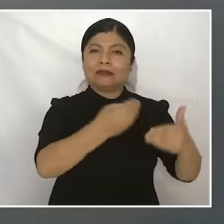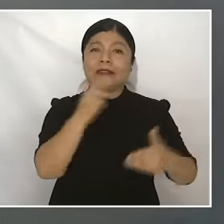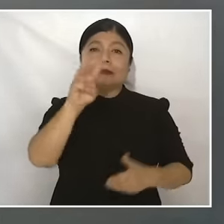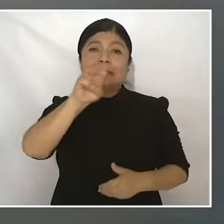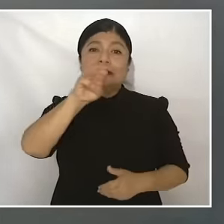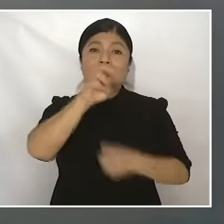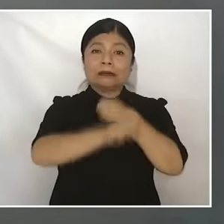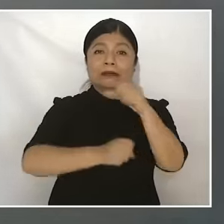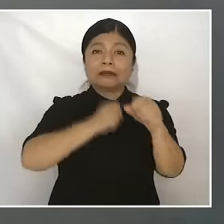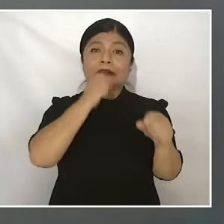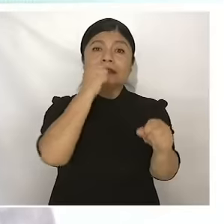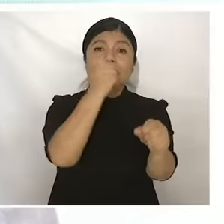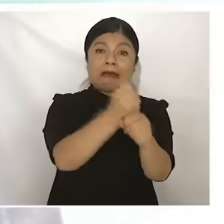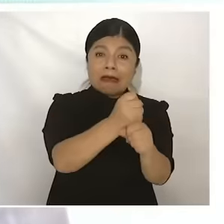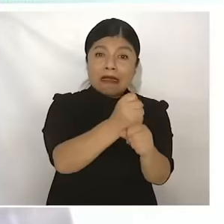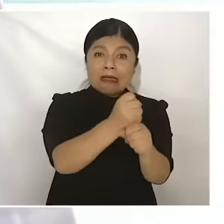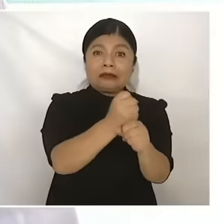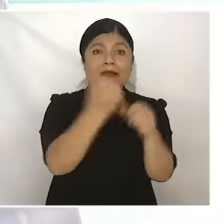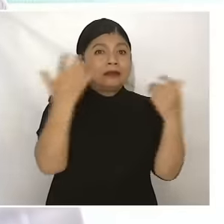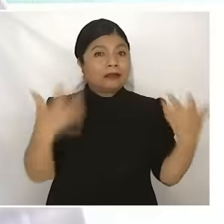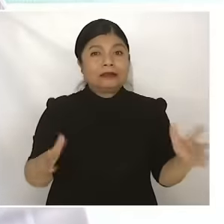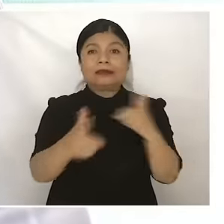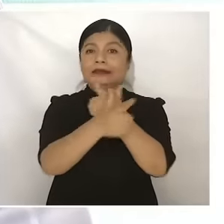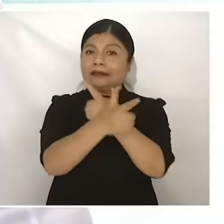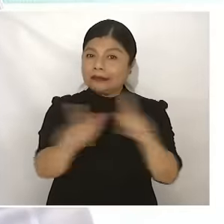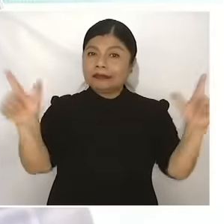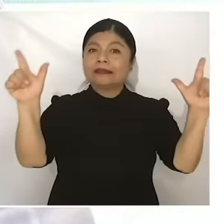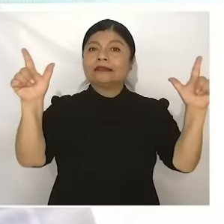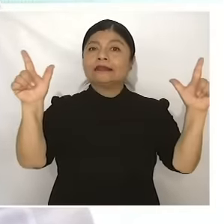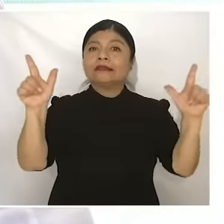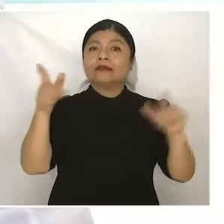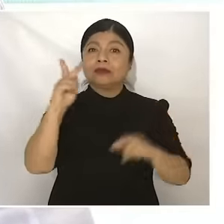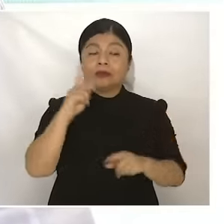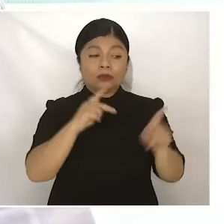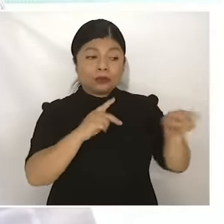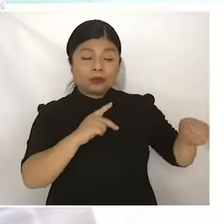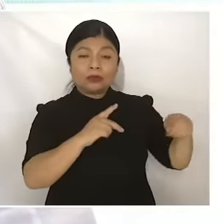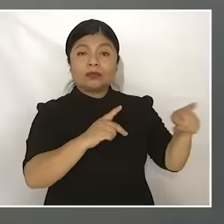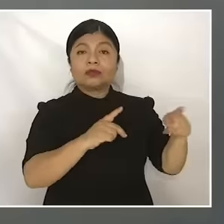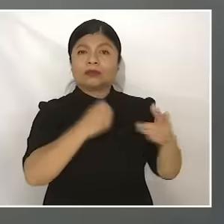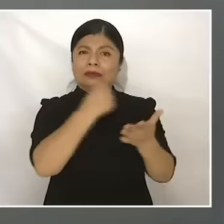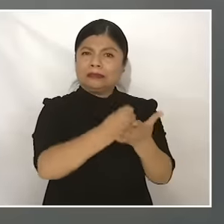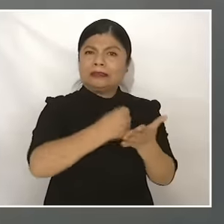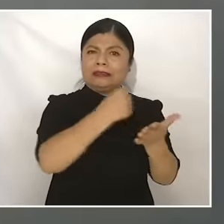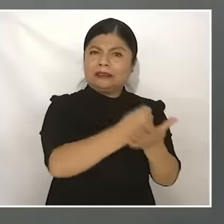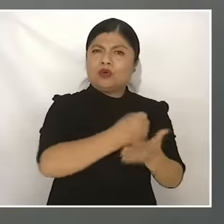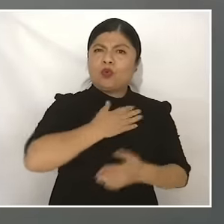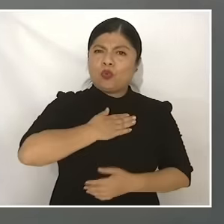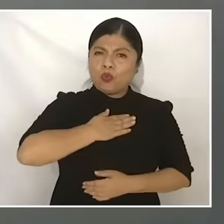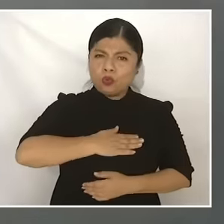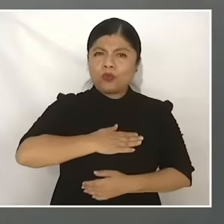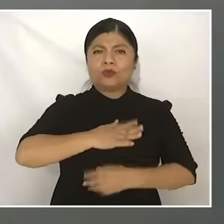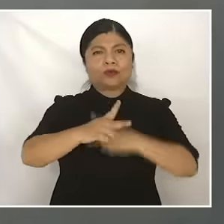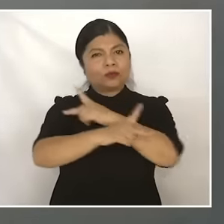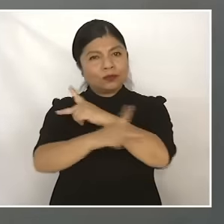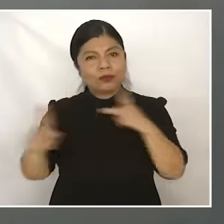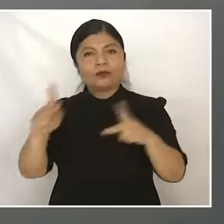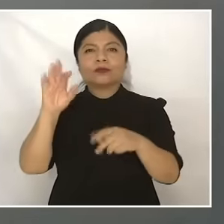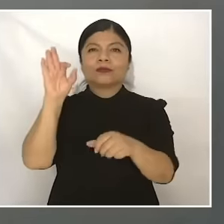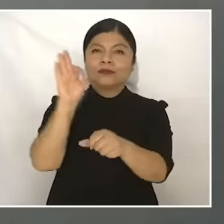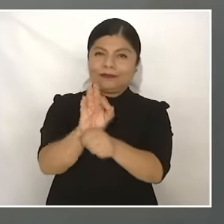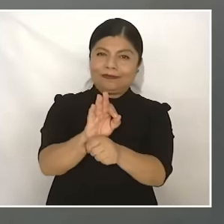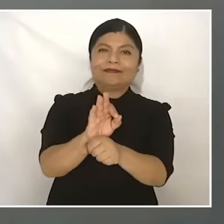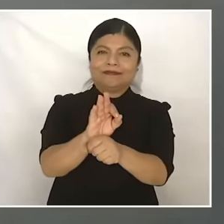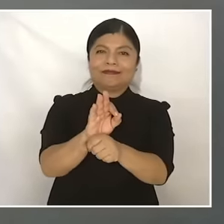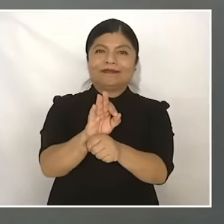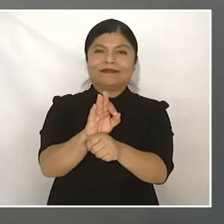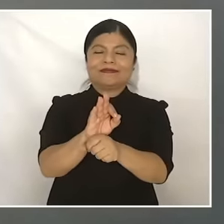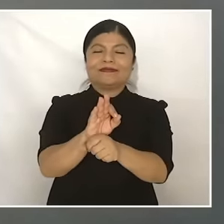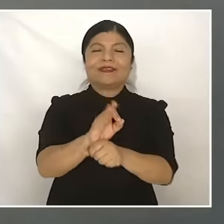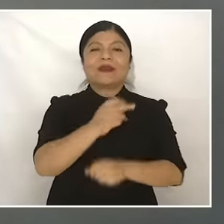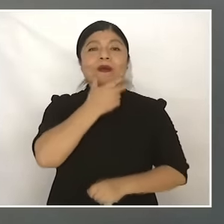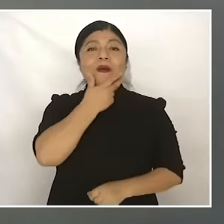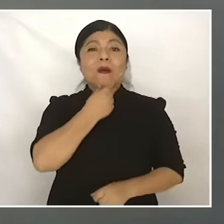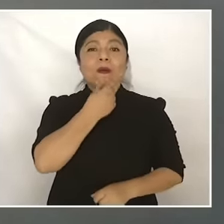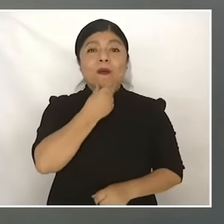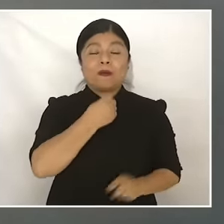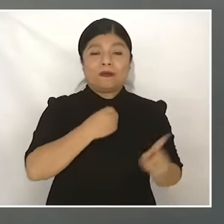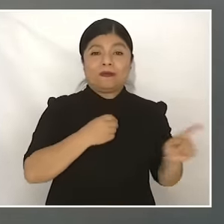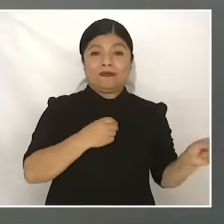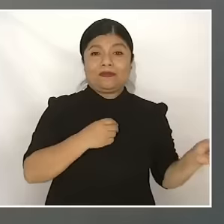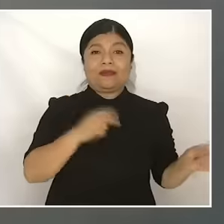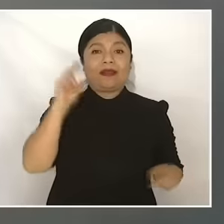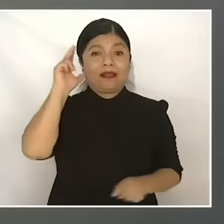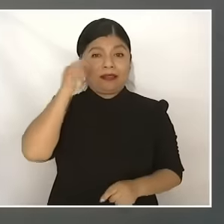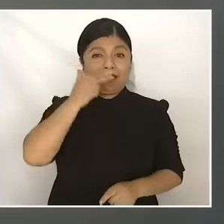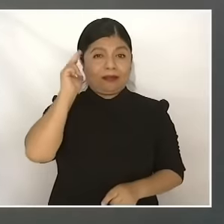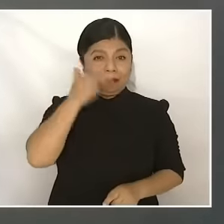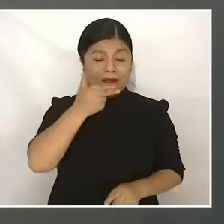colonial domination but also fought for justice Hidalgo was The first one who proposed proclaimed the abolition